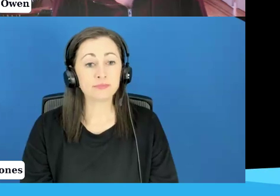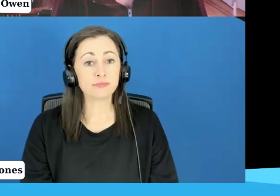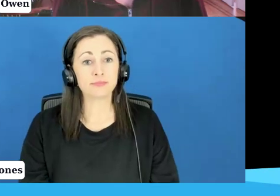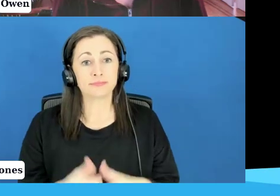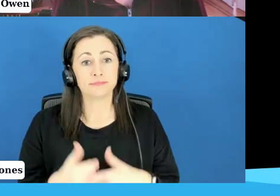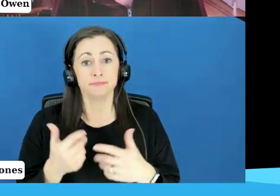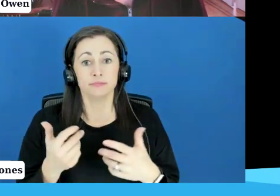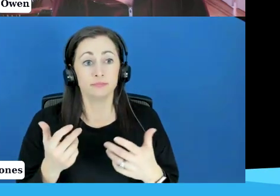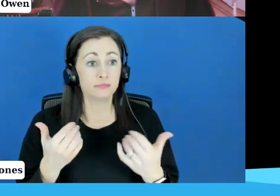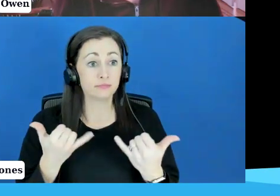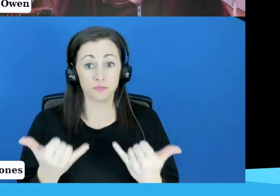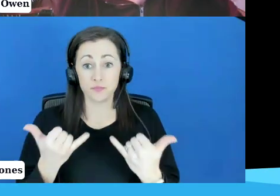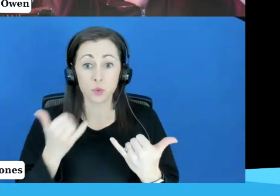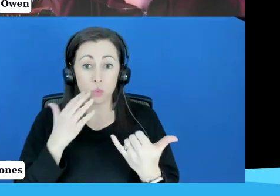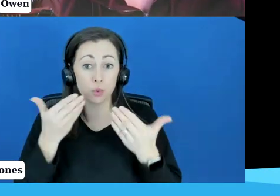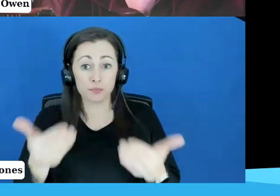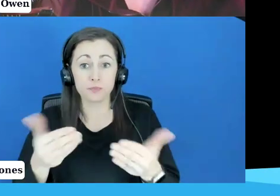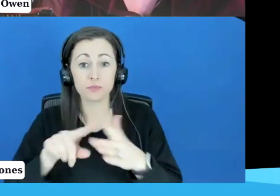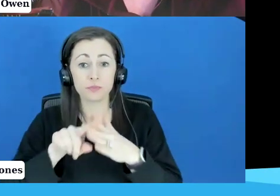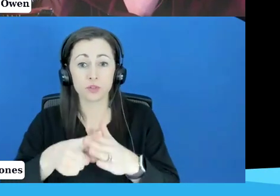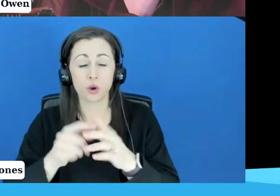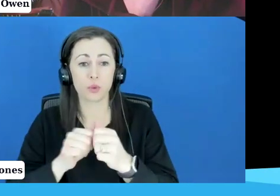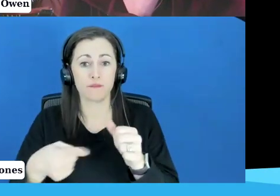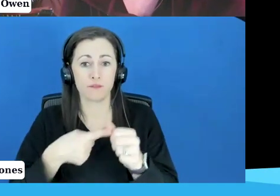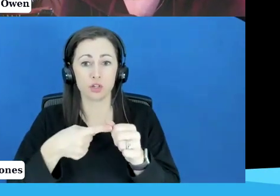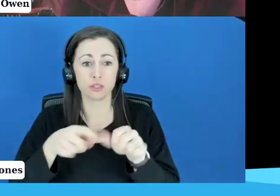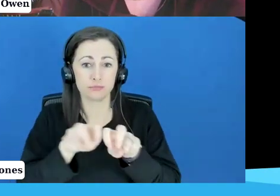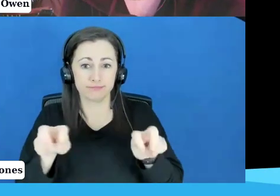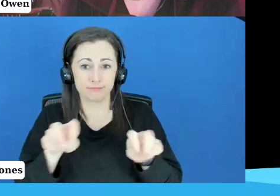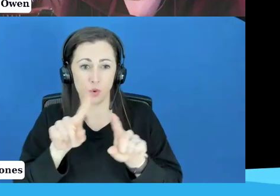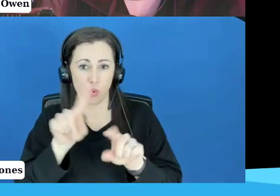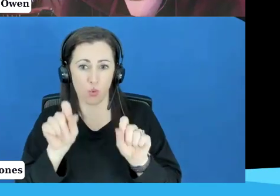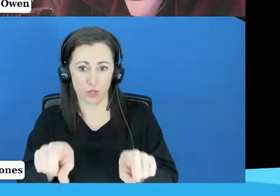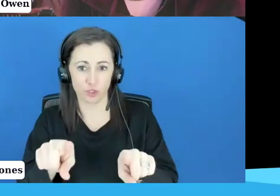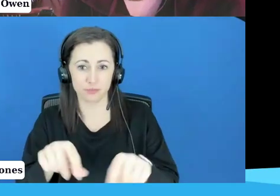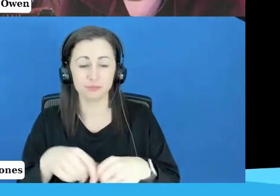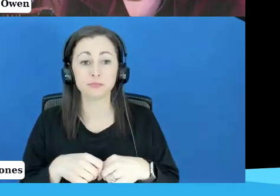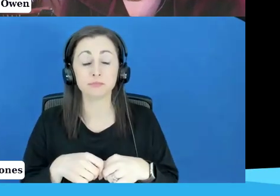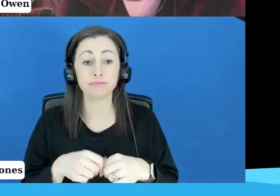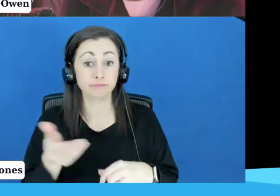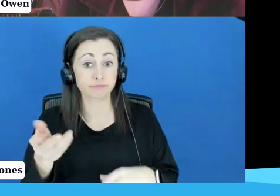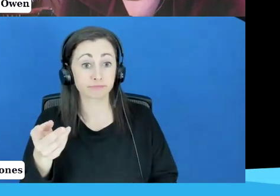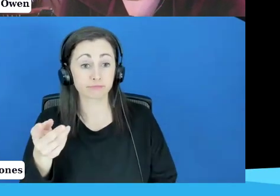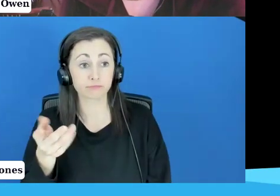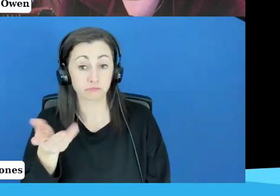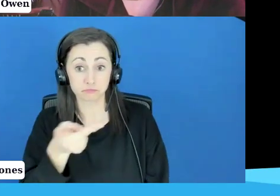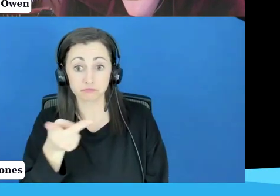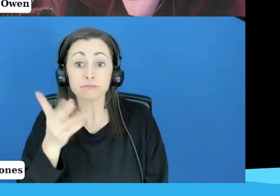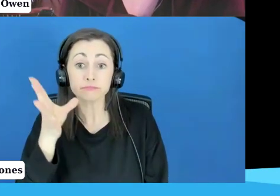I'm going to go ahead and get started with our first panel question. Being a mother, excuse me, living with paralysis